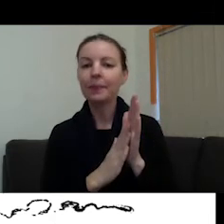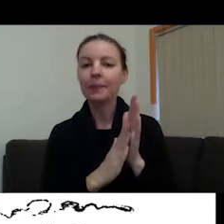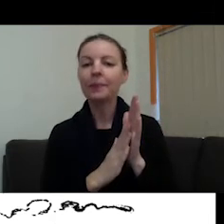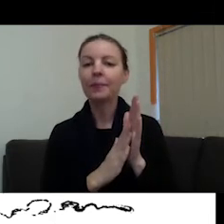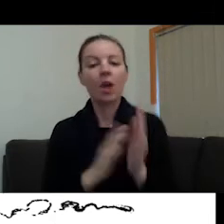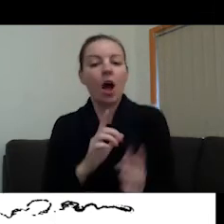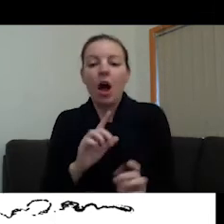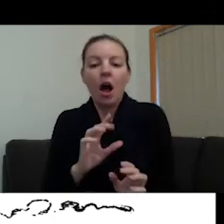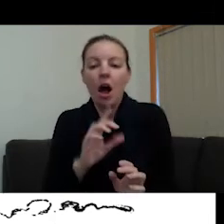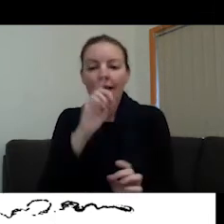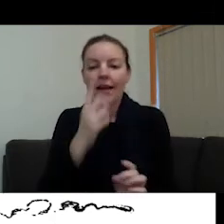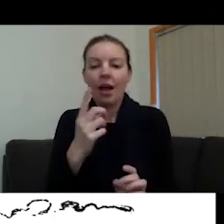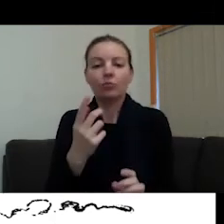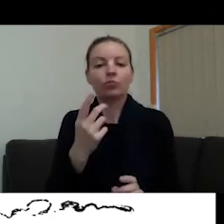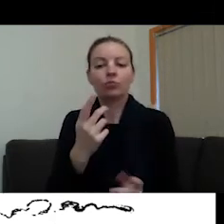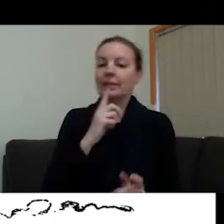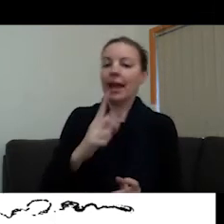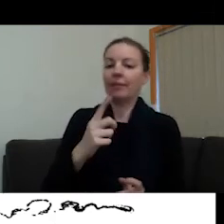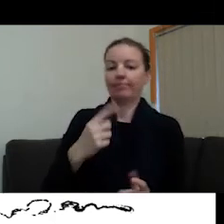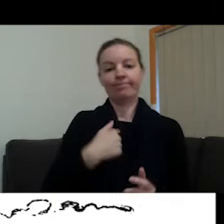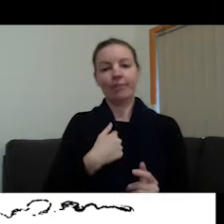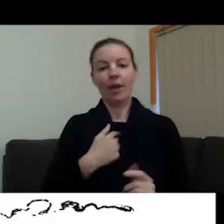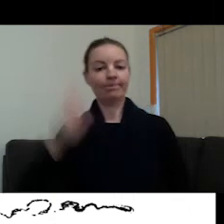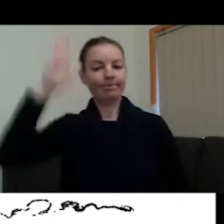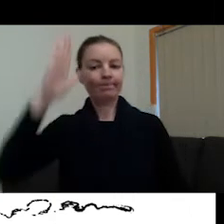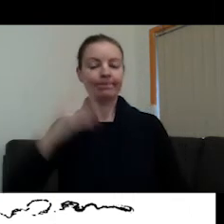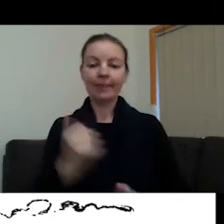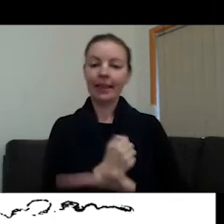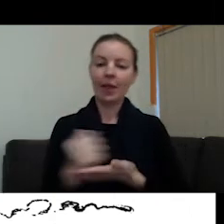that I'm the most qualified or most appropriate person to be doing - you